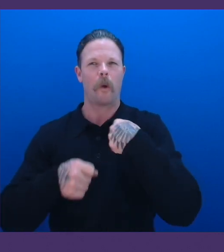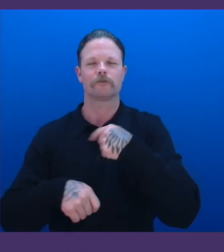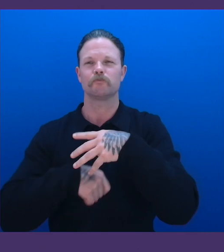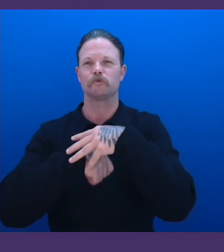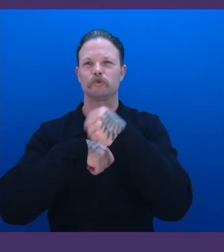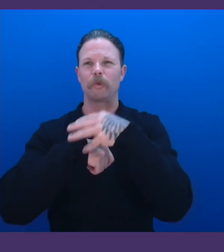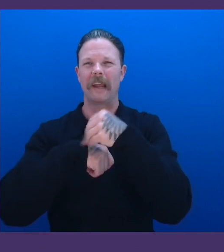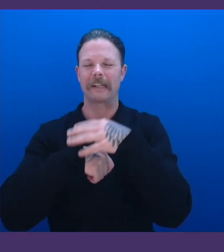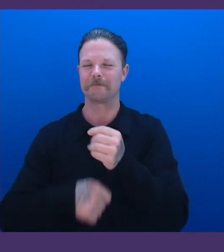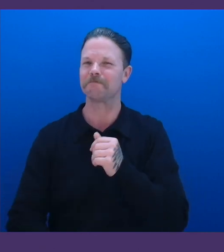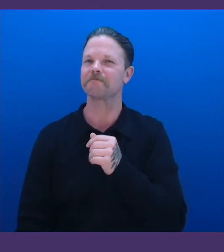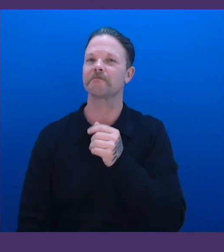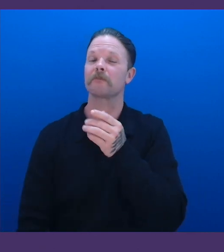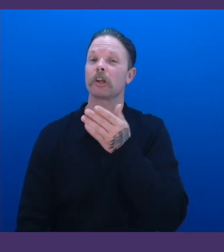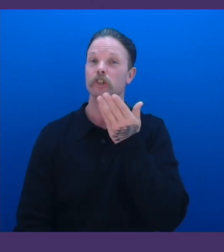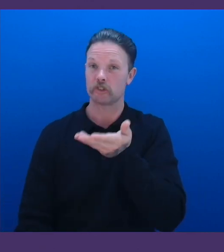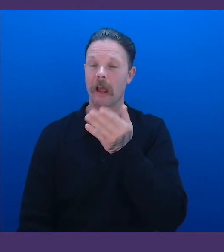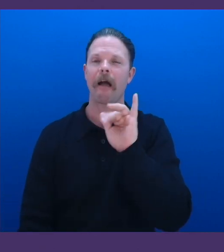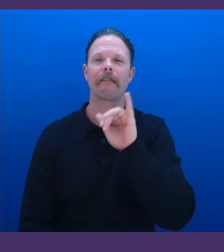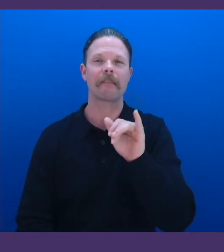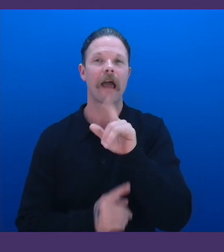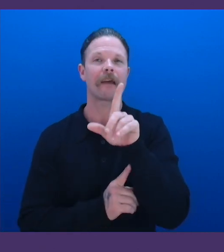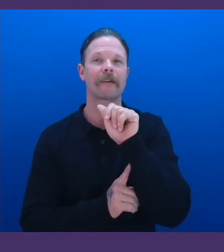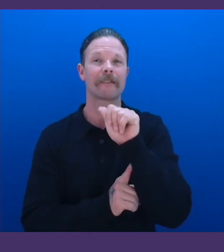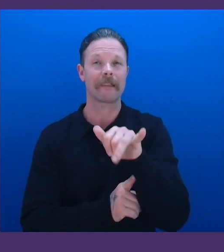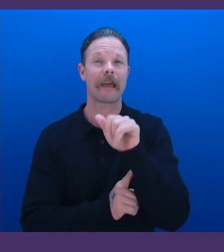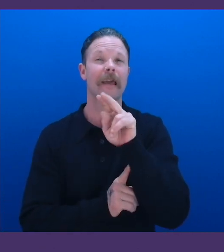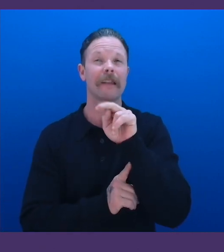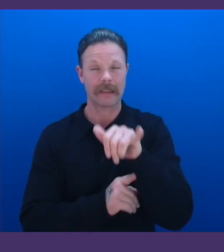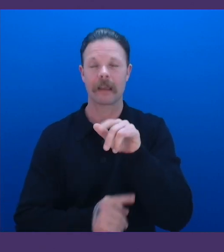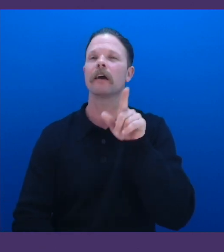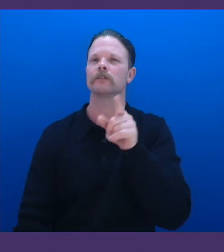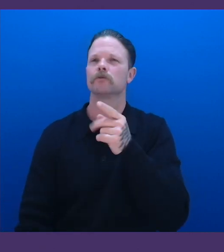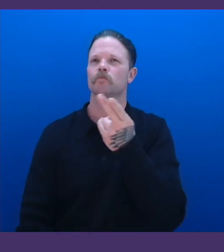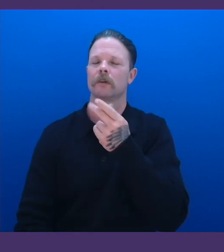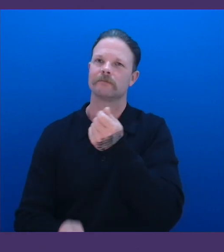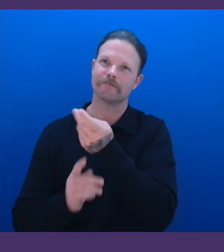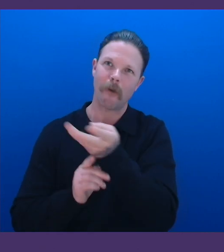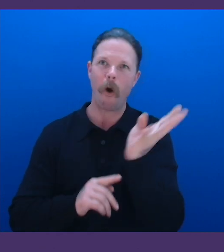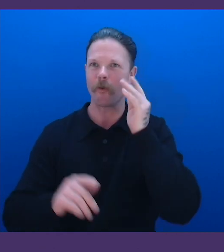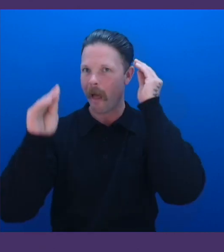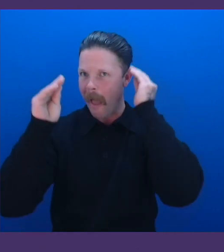She, like Léonie, wears multiple accessibility hats. One of those is as managing director